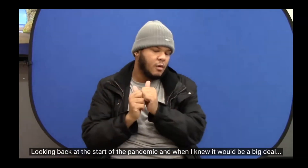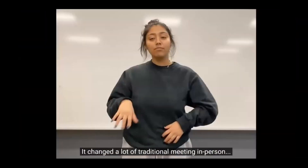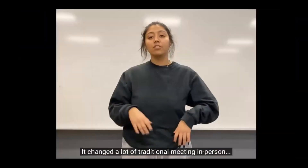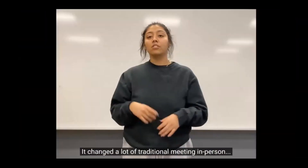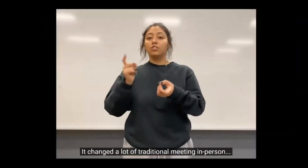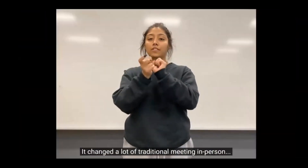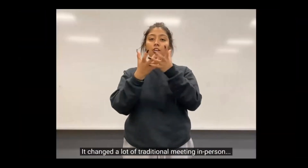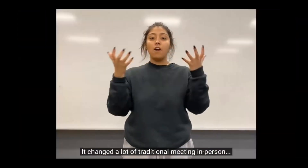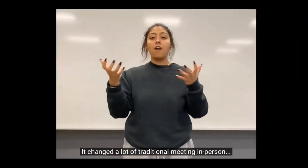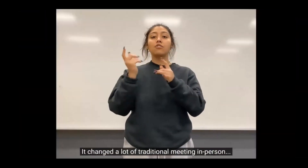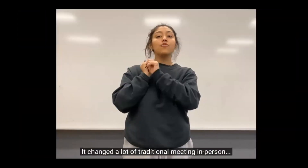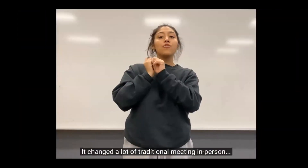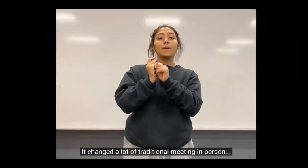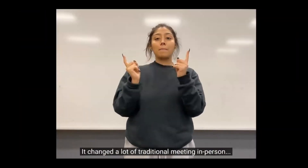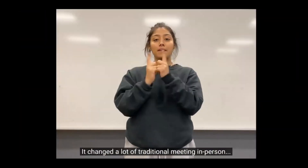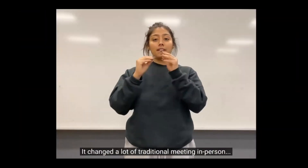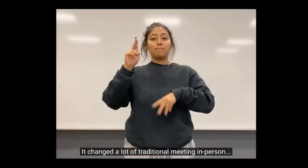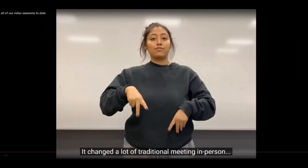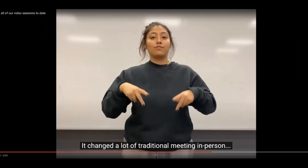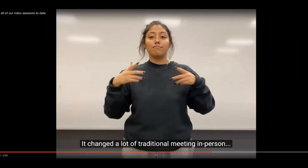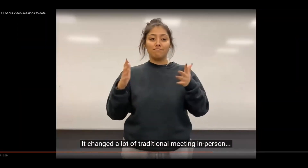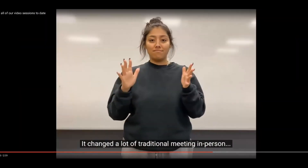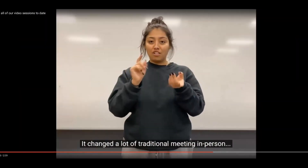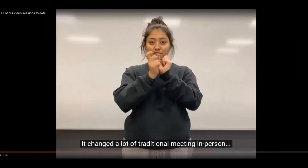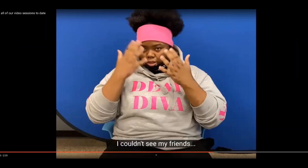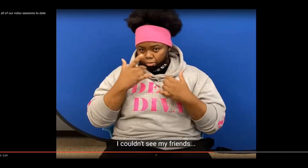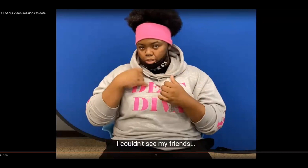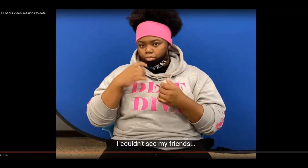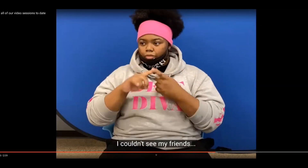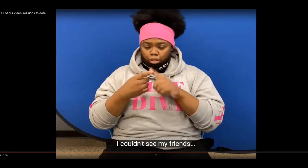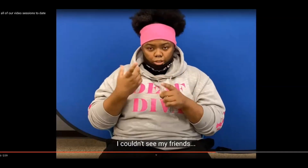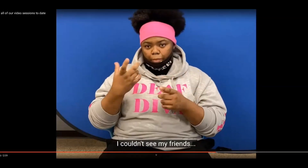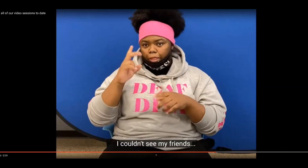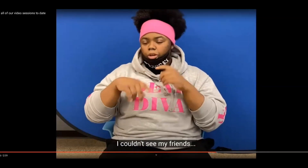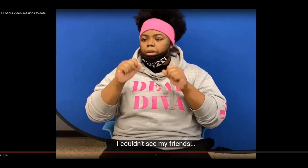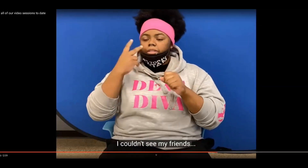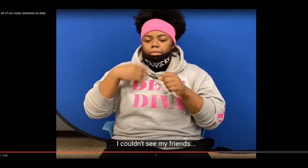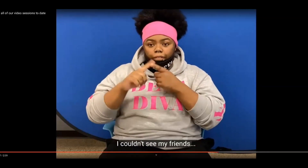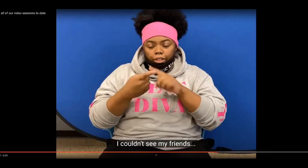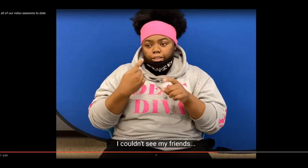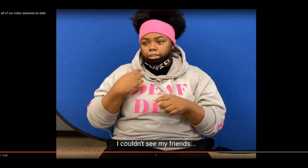It changed a lot of traditional meeting in-person... I couldn't see my friends...